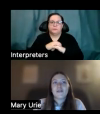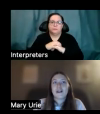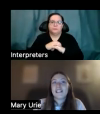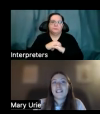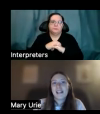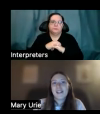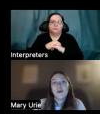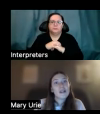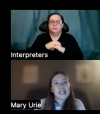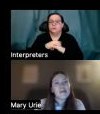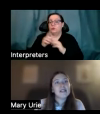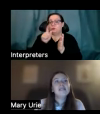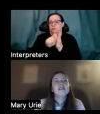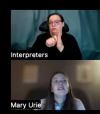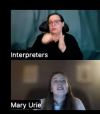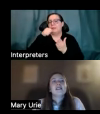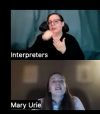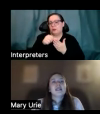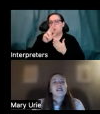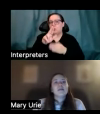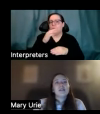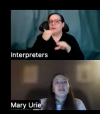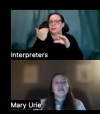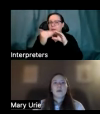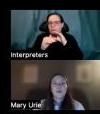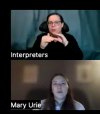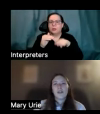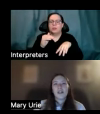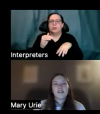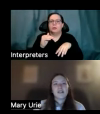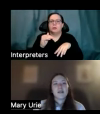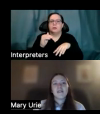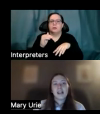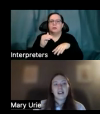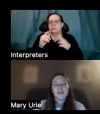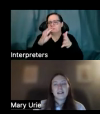drafting a letter or email, um, these are some of the elements